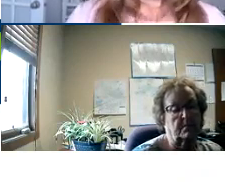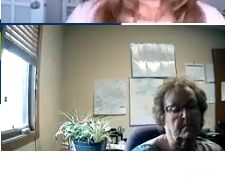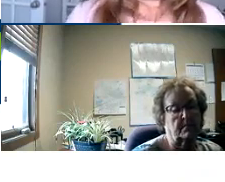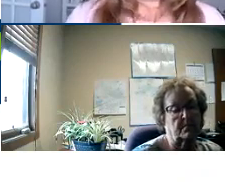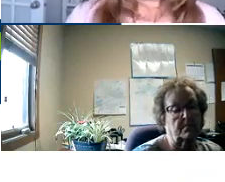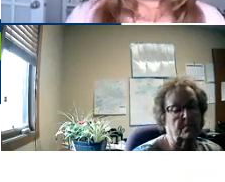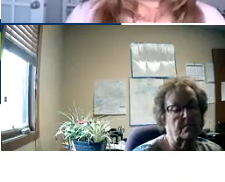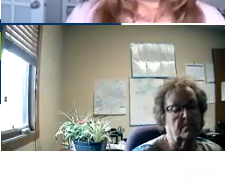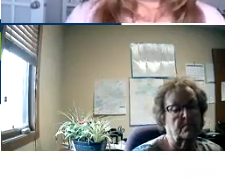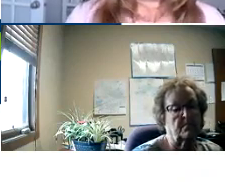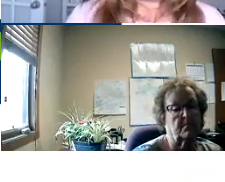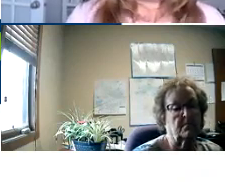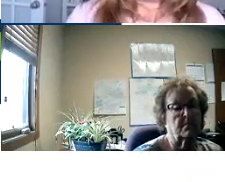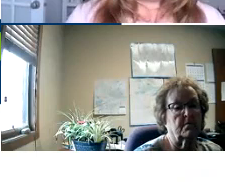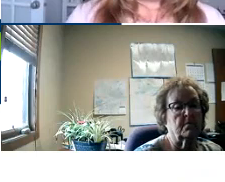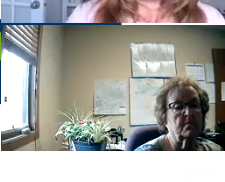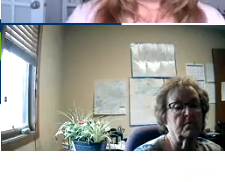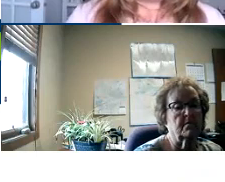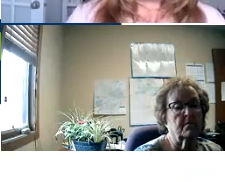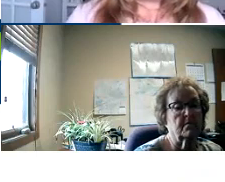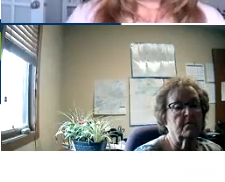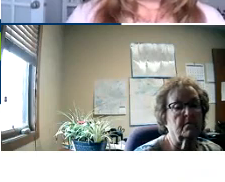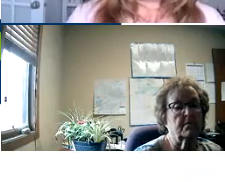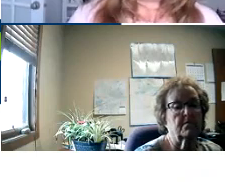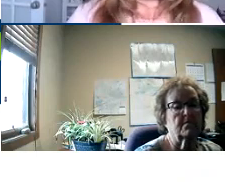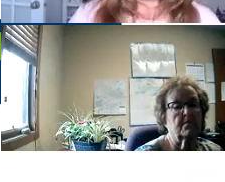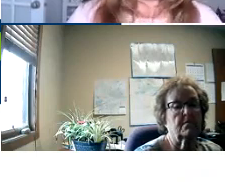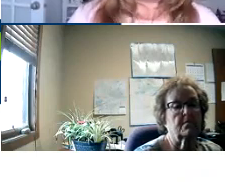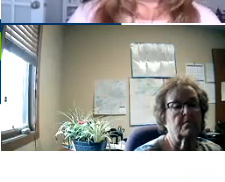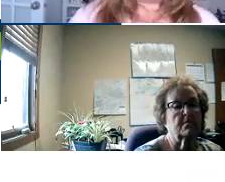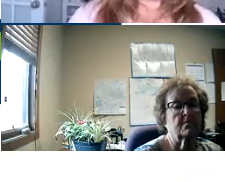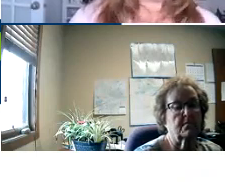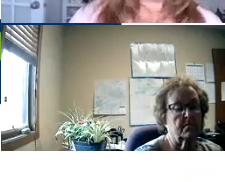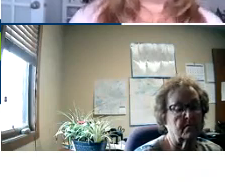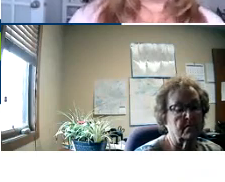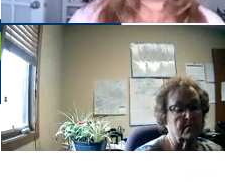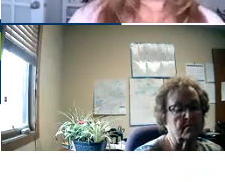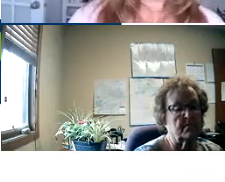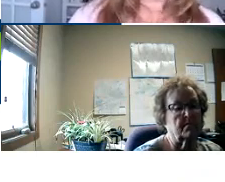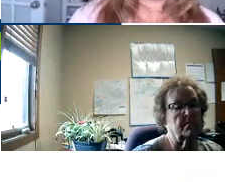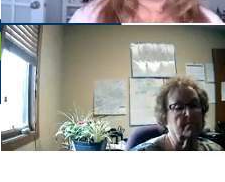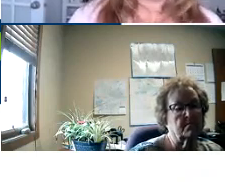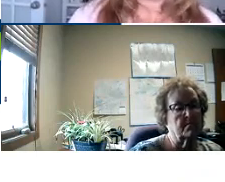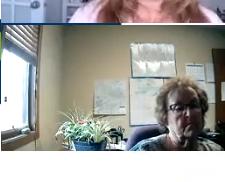you also want information on again, all those different people in your organization. So controlling individuals,